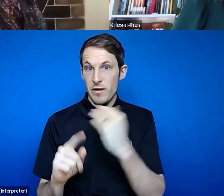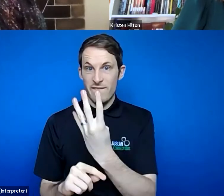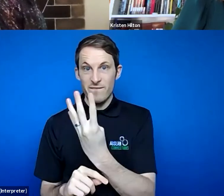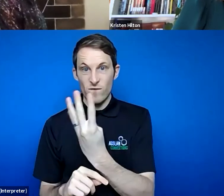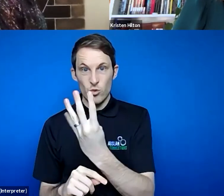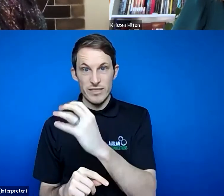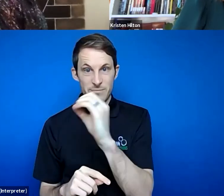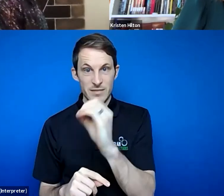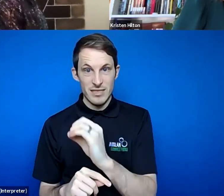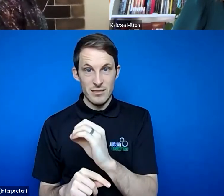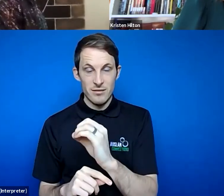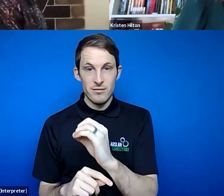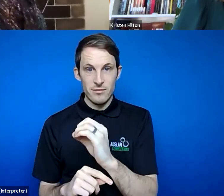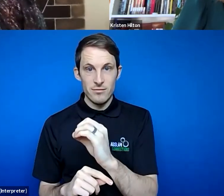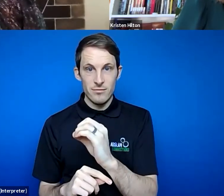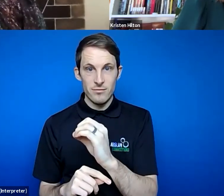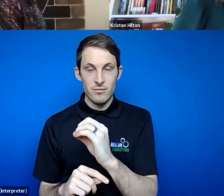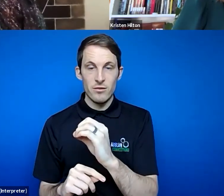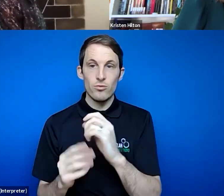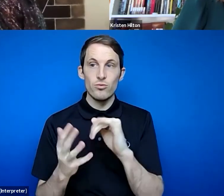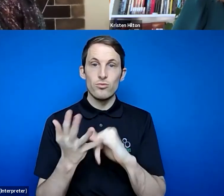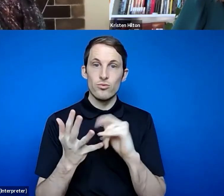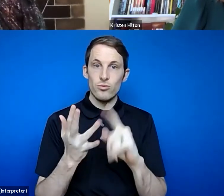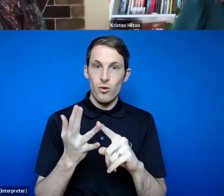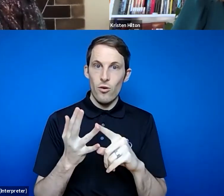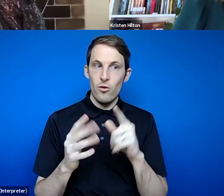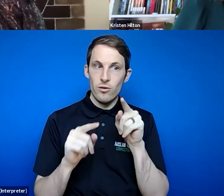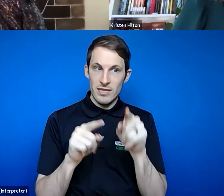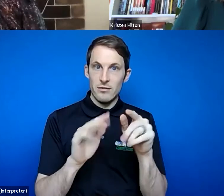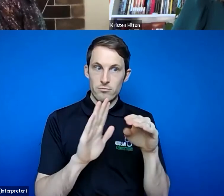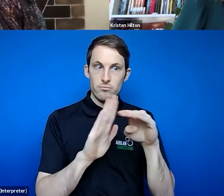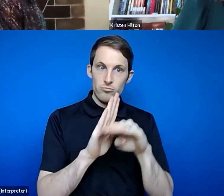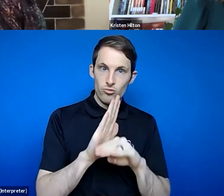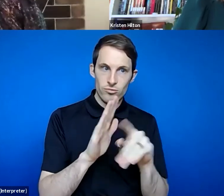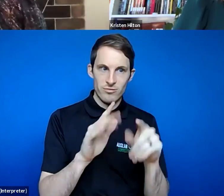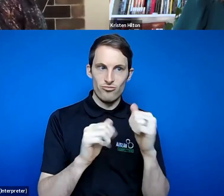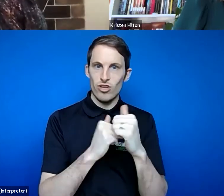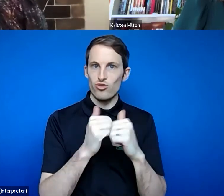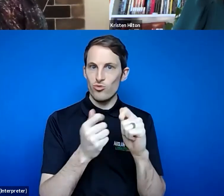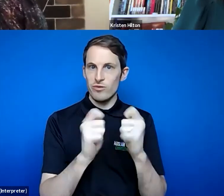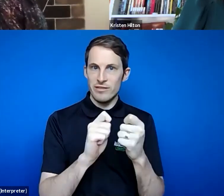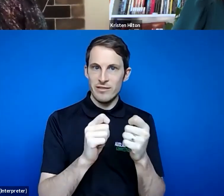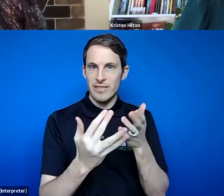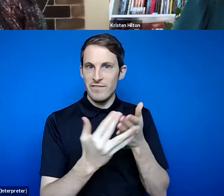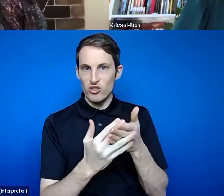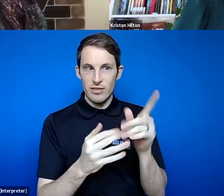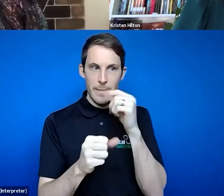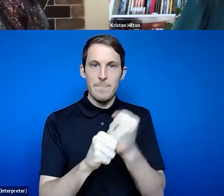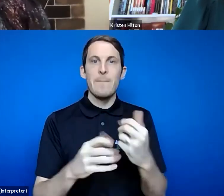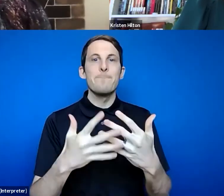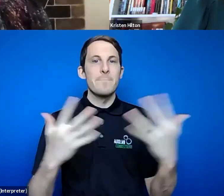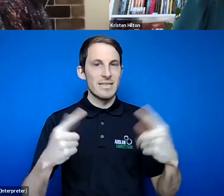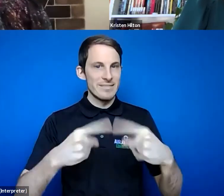cent. So structural interventions like that can make a very big difference. But we also